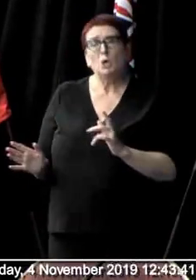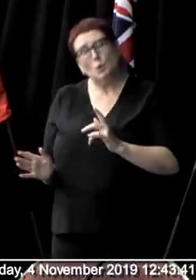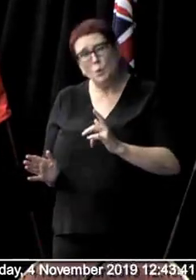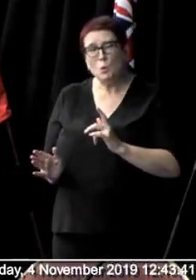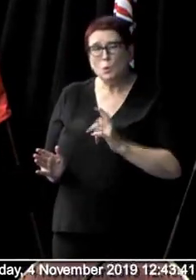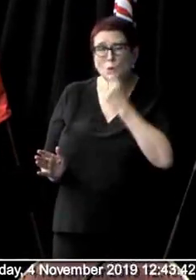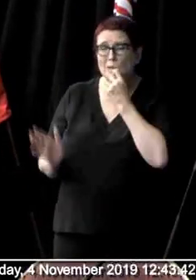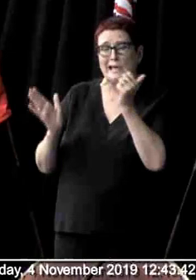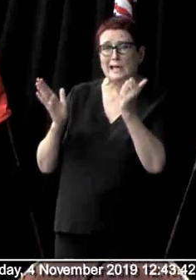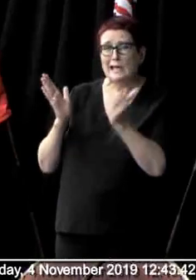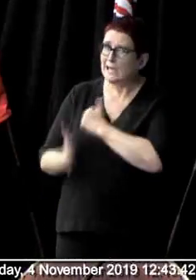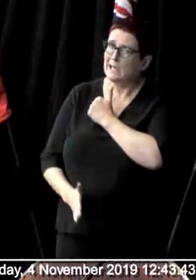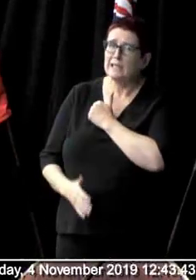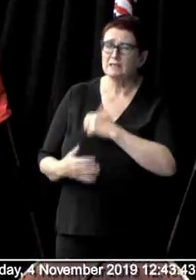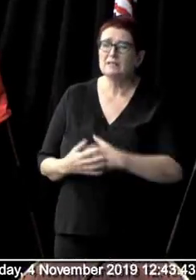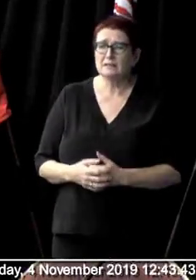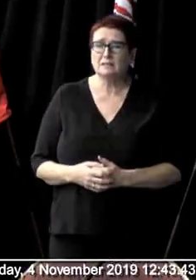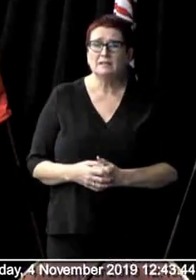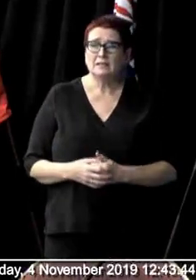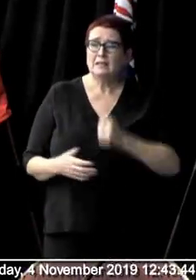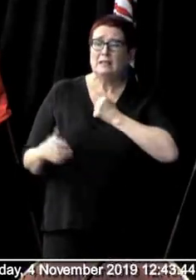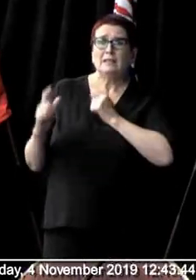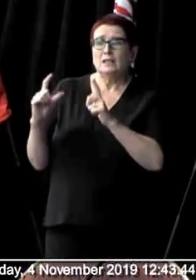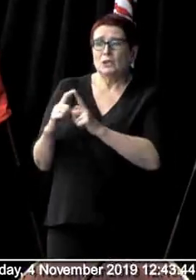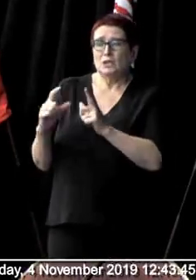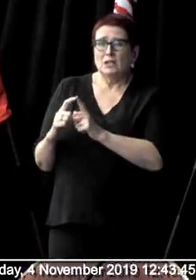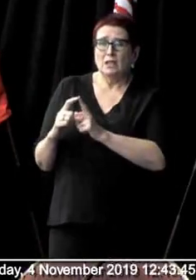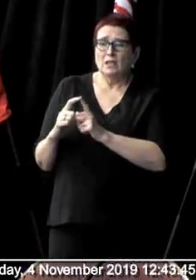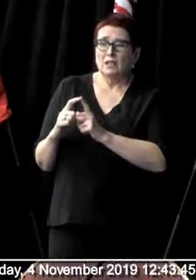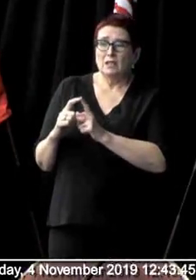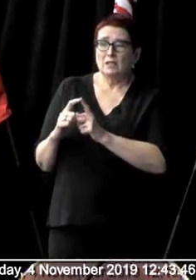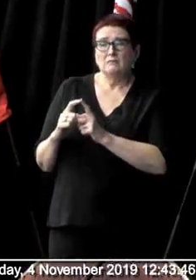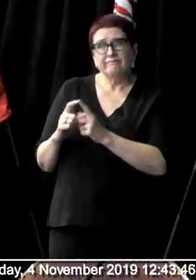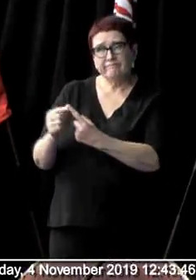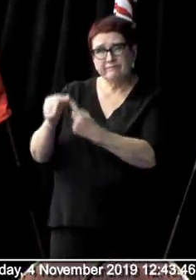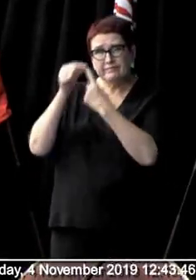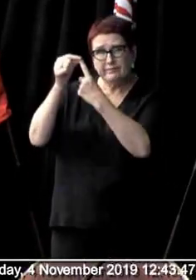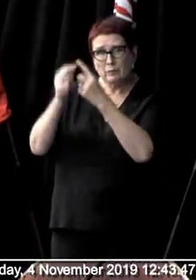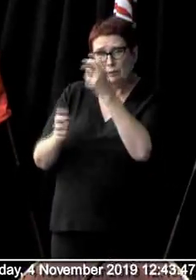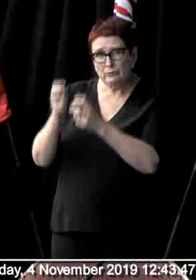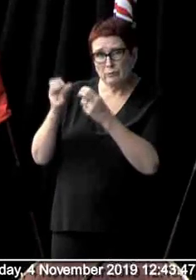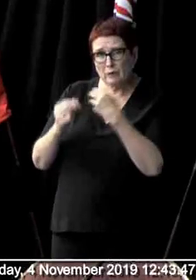[REDACTED]’s main issue with high school has been transitions.